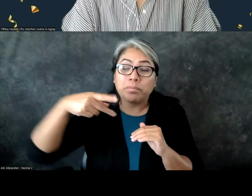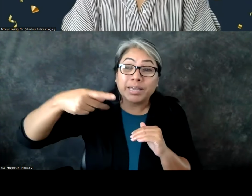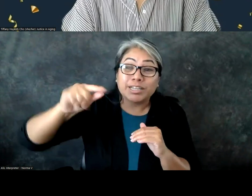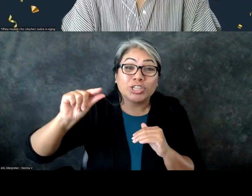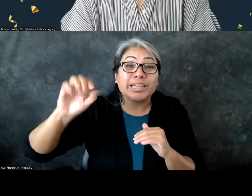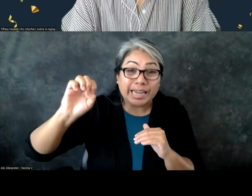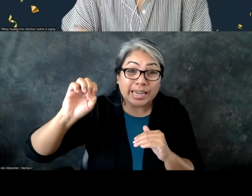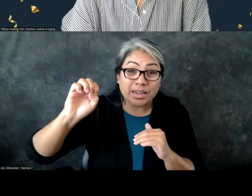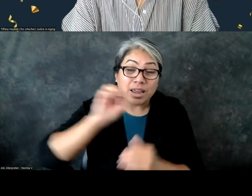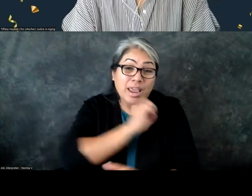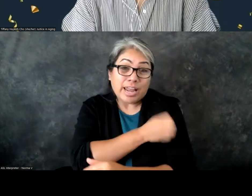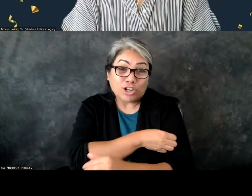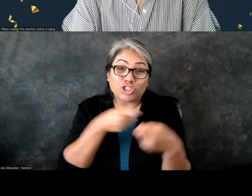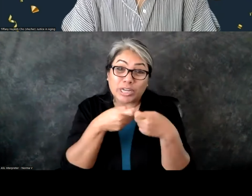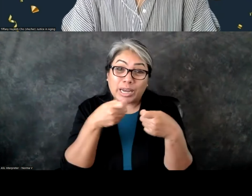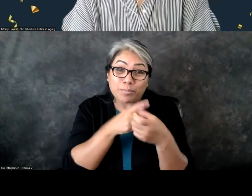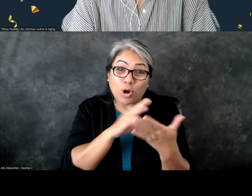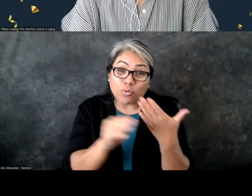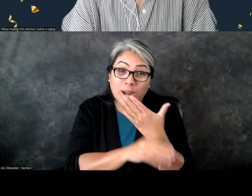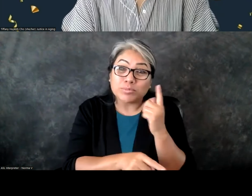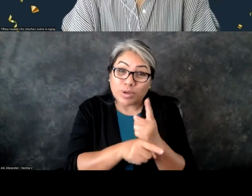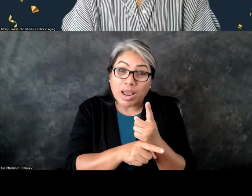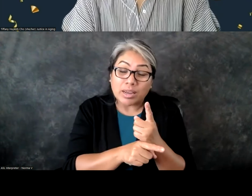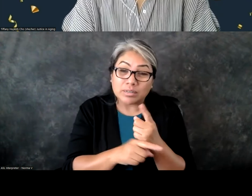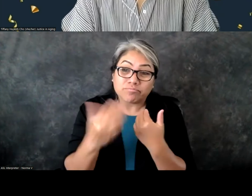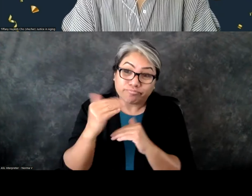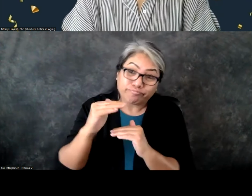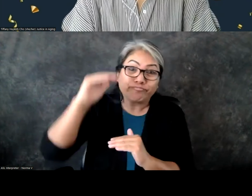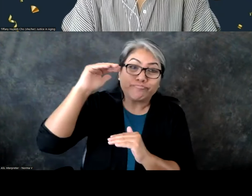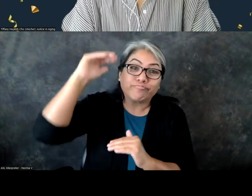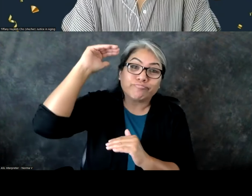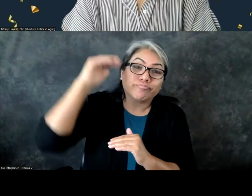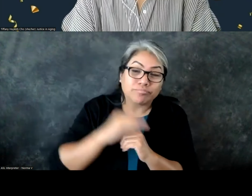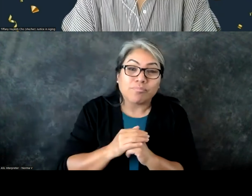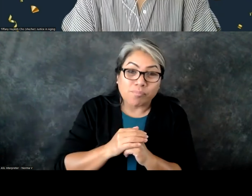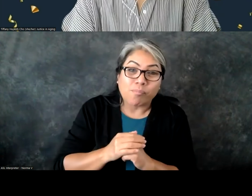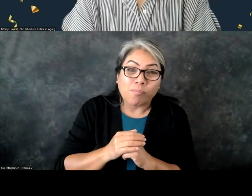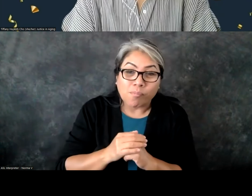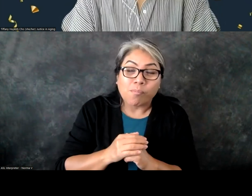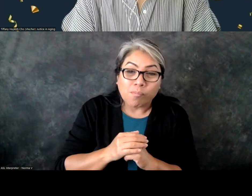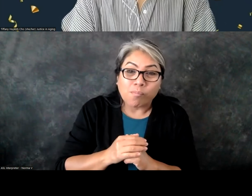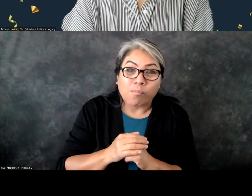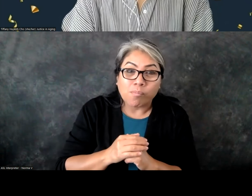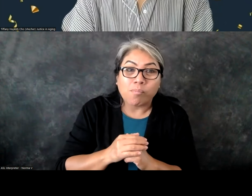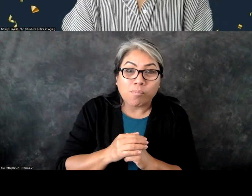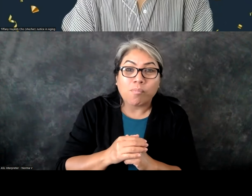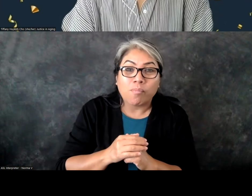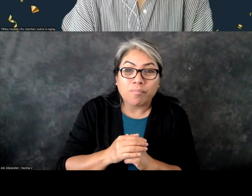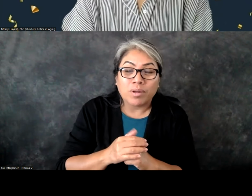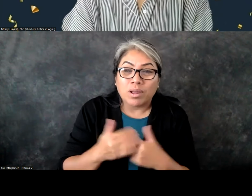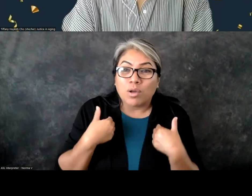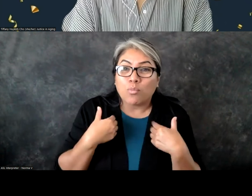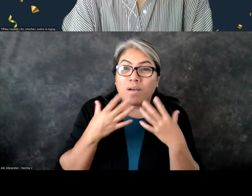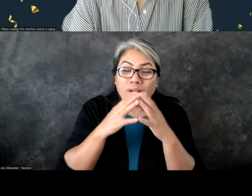Absolutely. Someone was talking about changing the